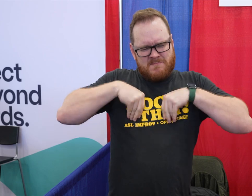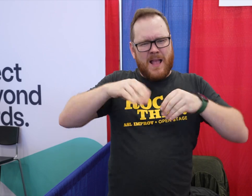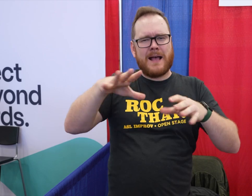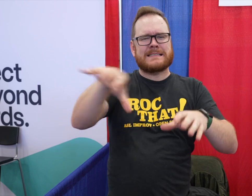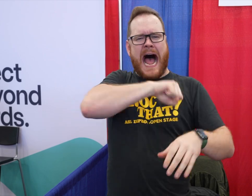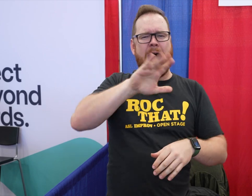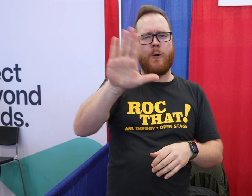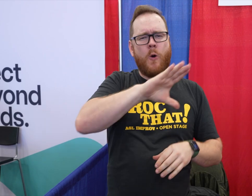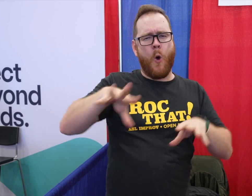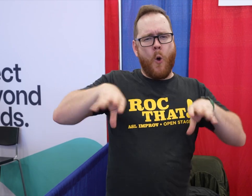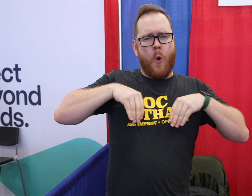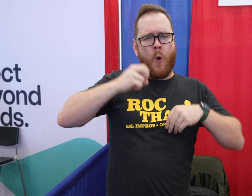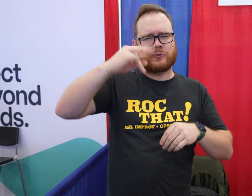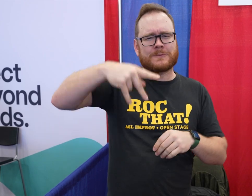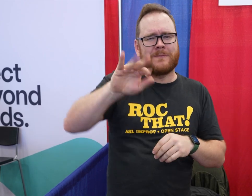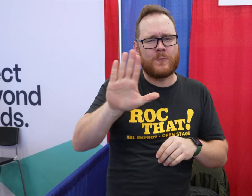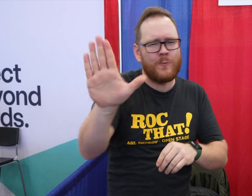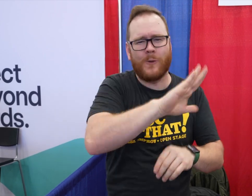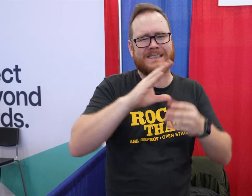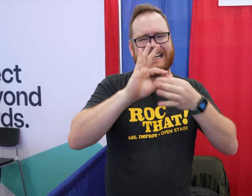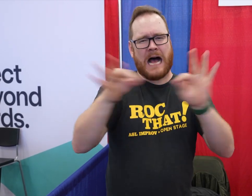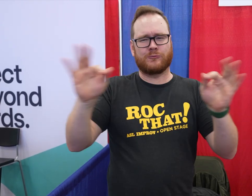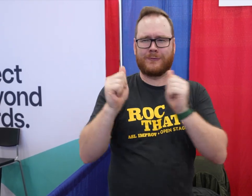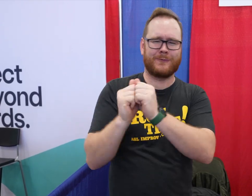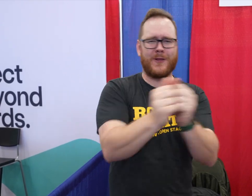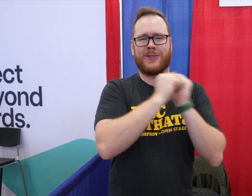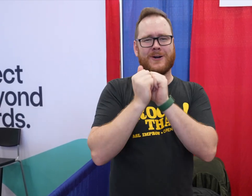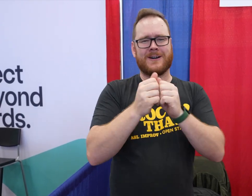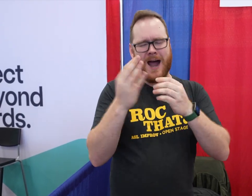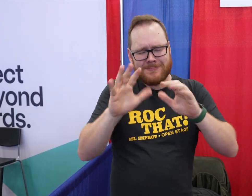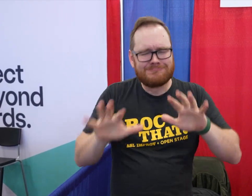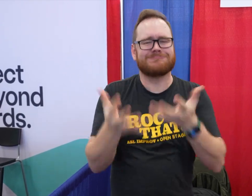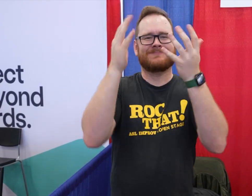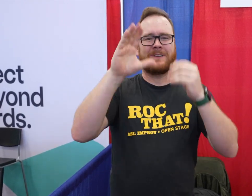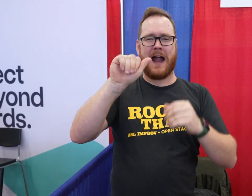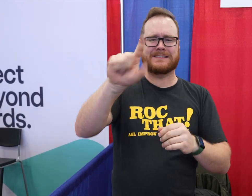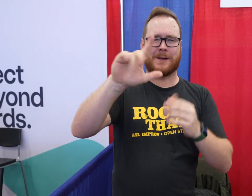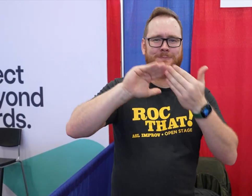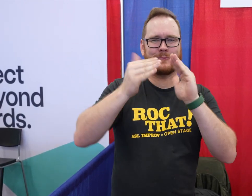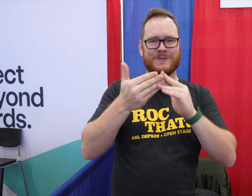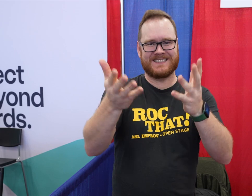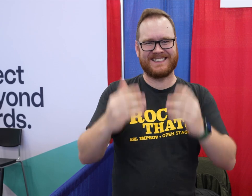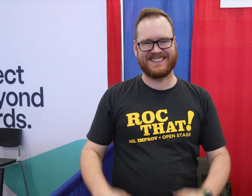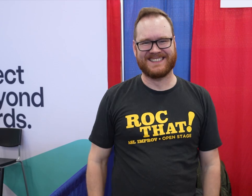This is our way of taking ownership of our language together, and uplifting the ASL community.